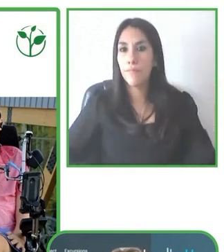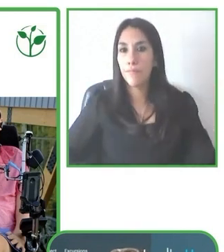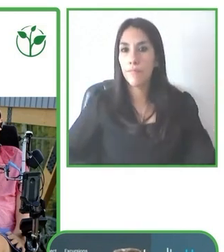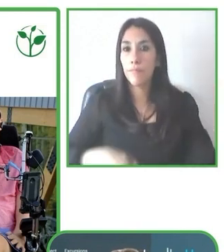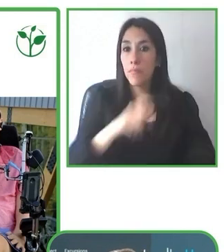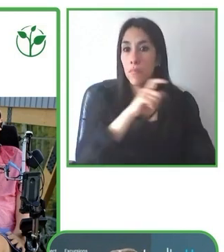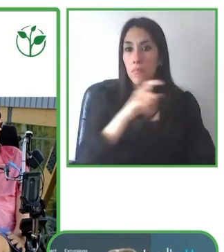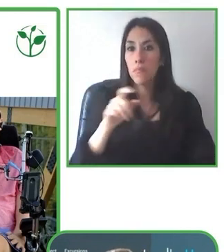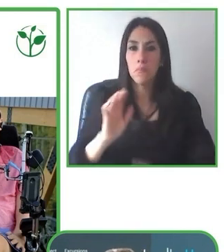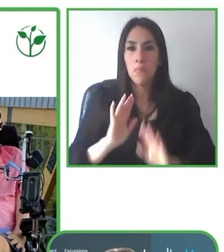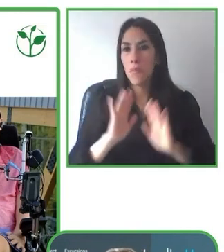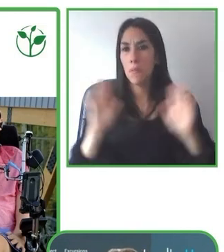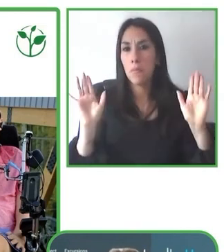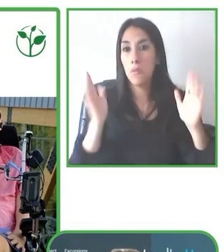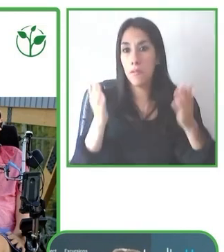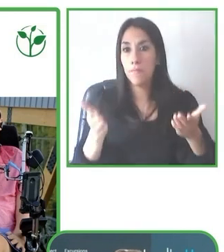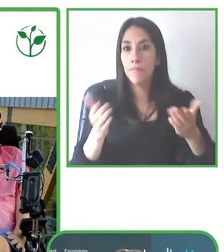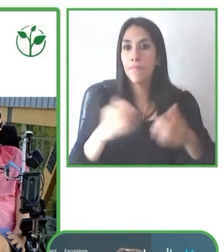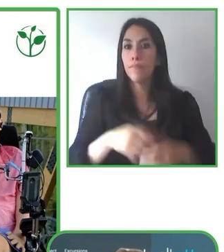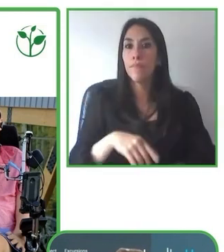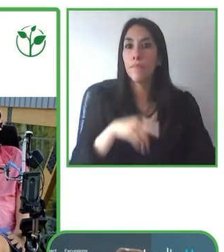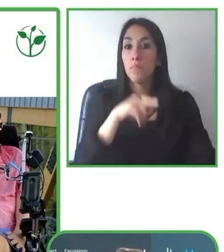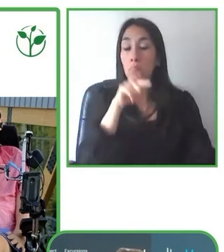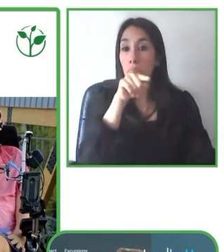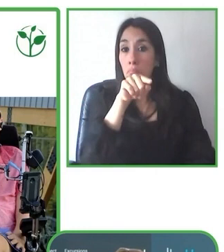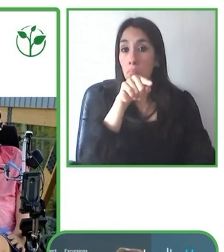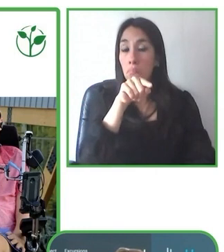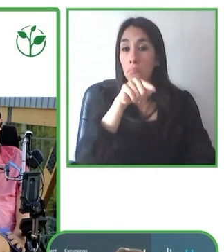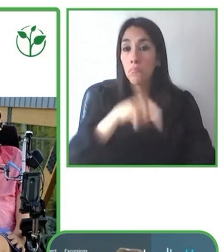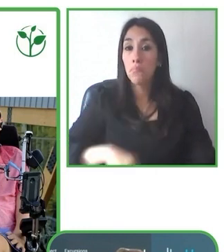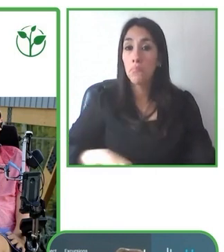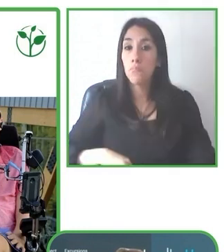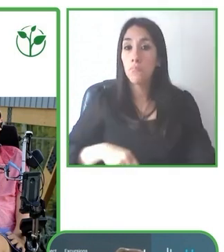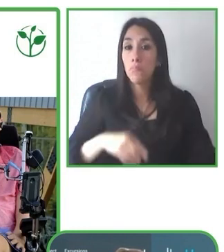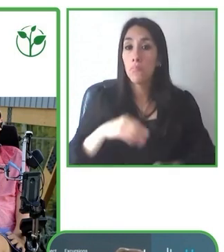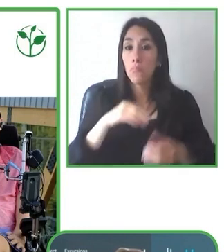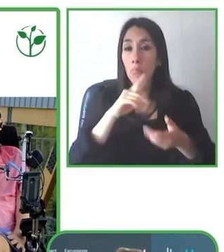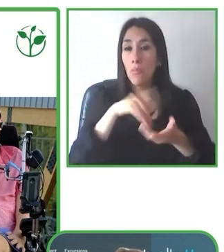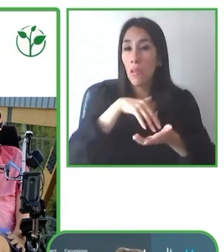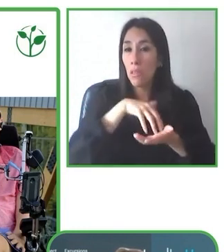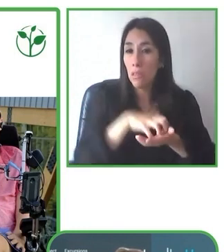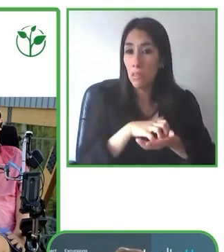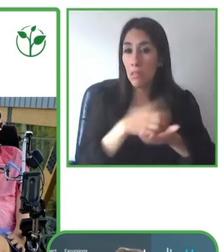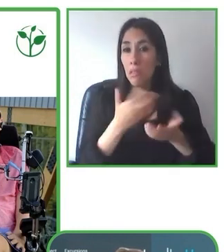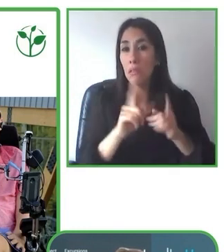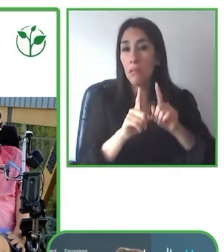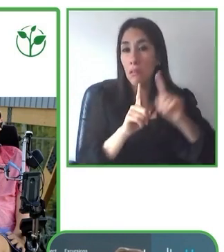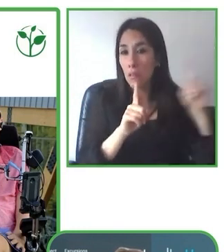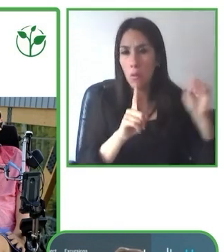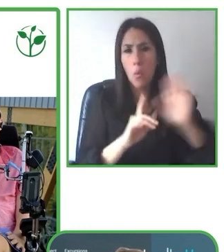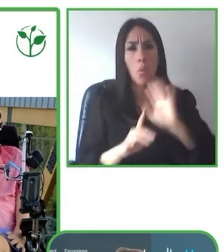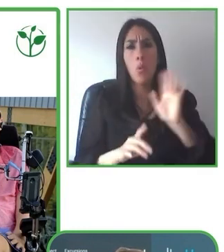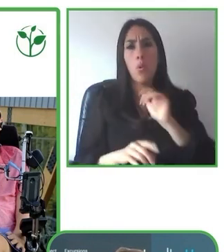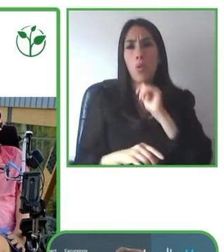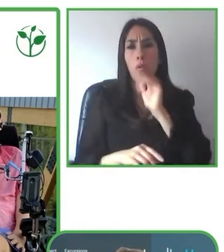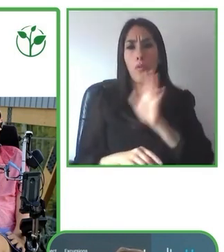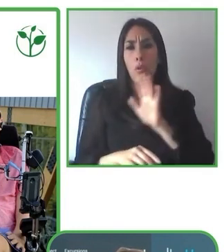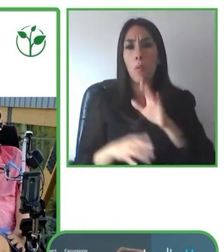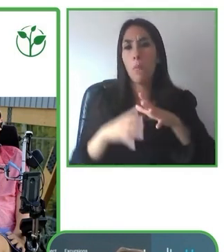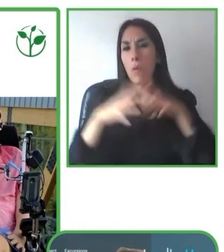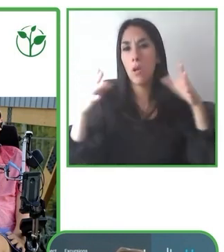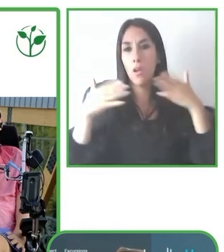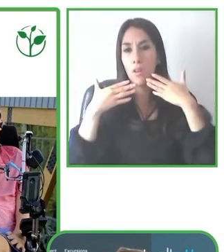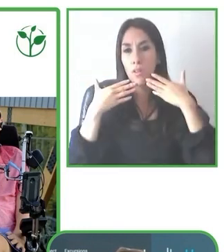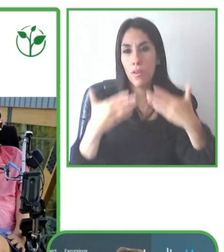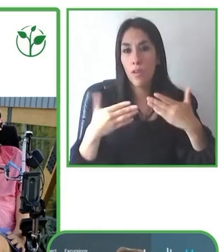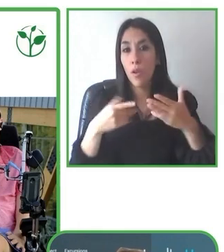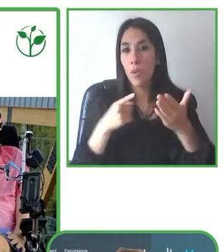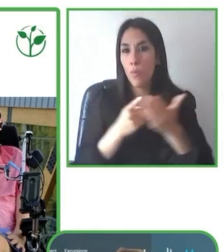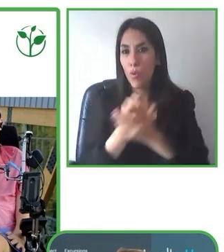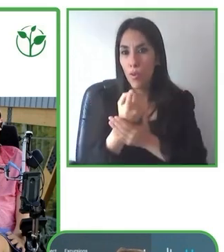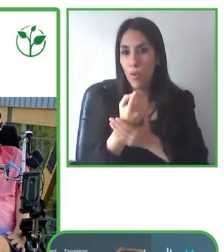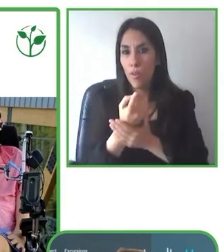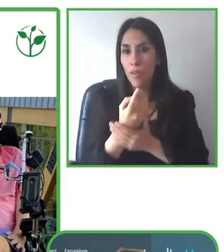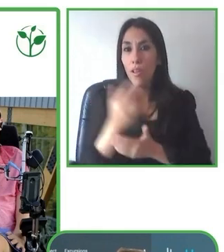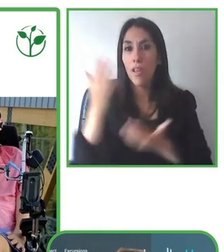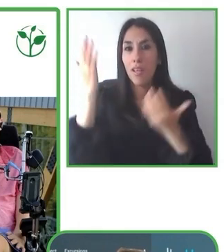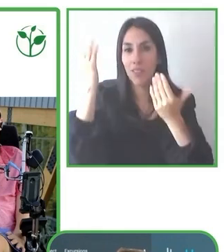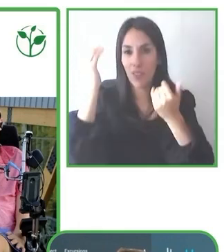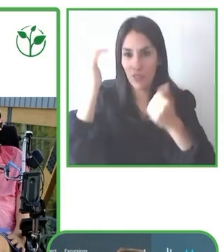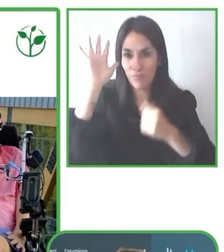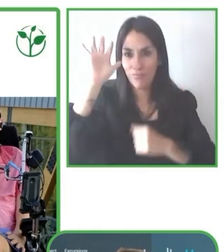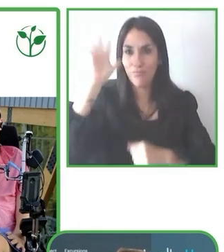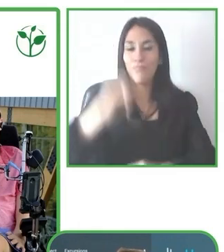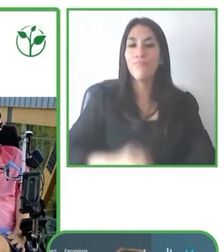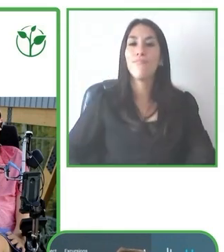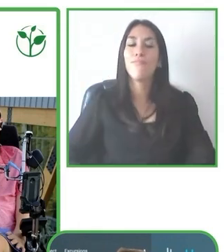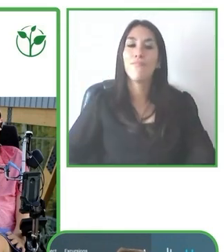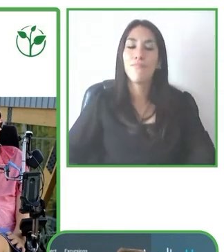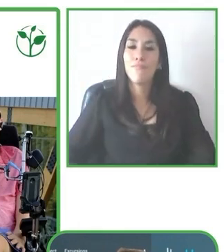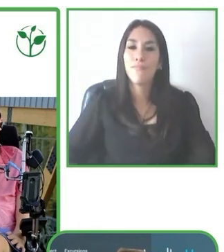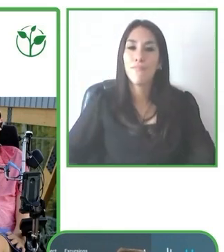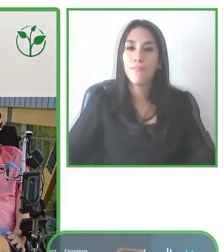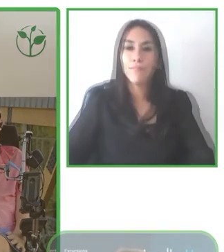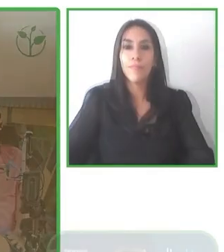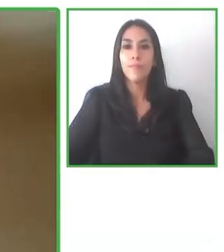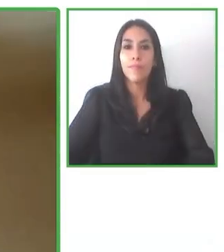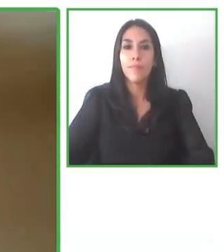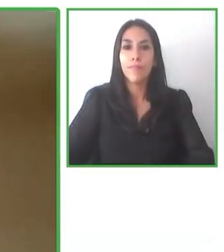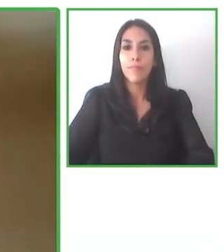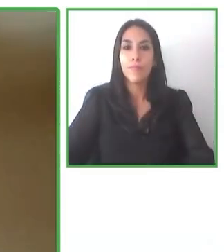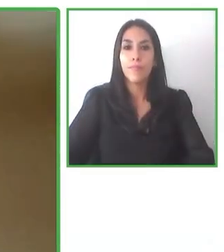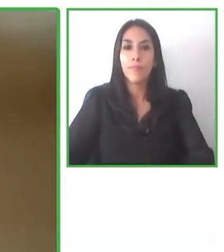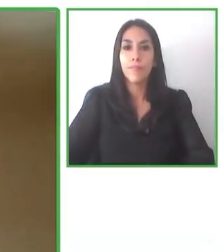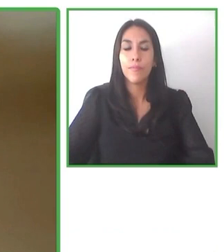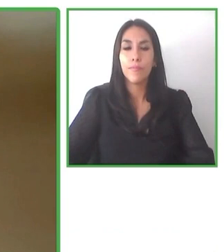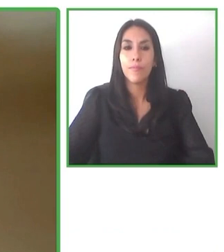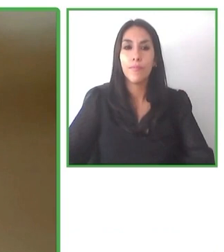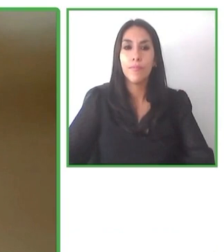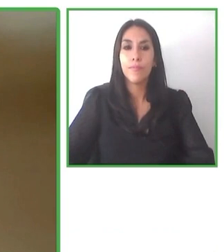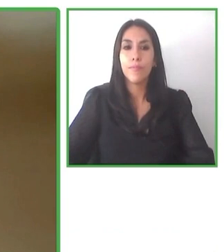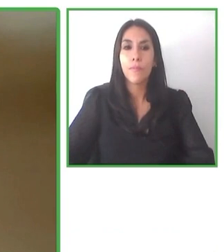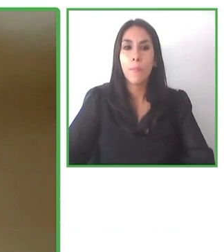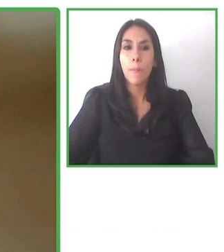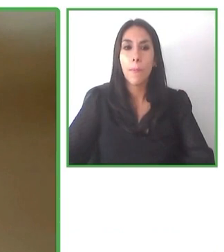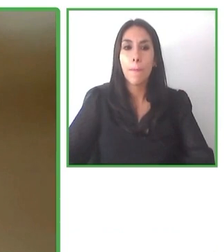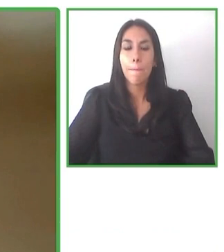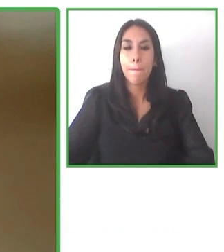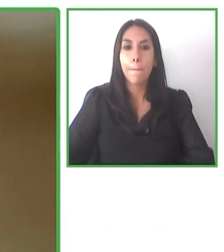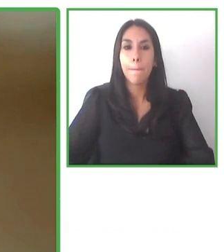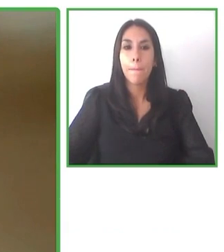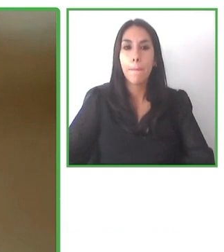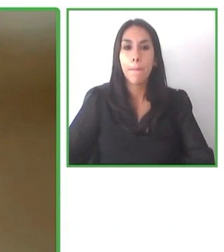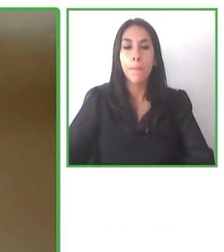Thank you for the opportunity, Renat.